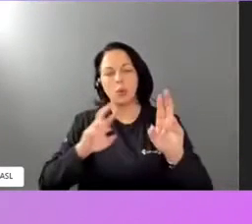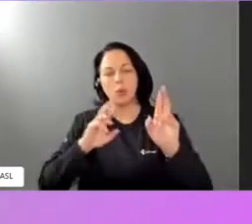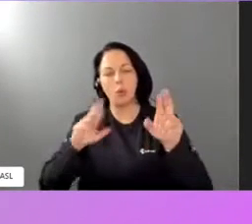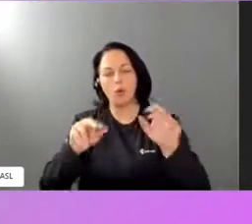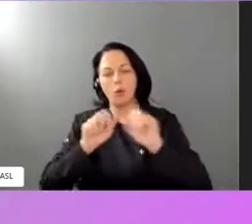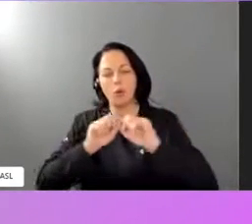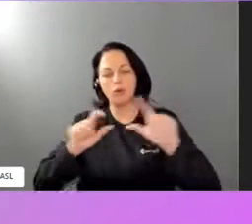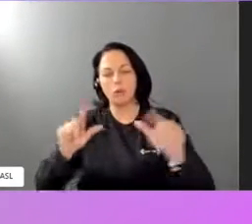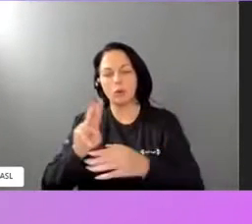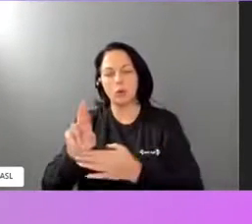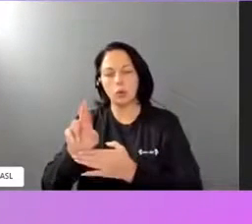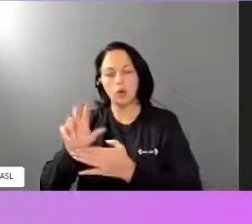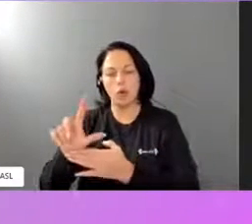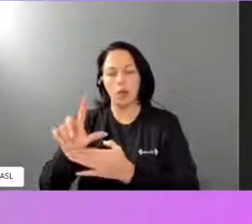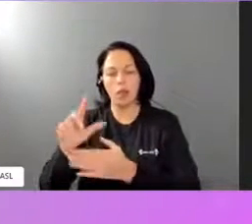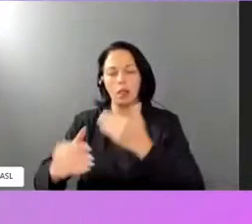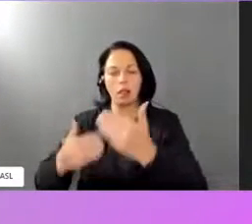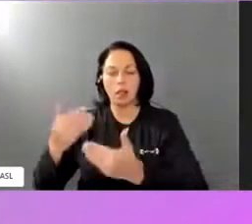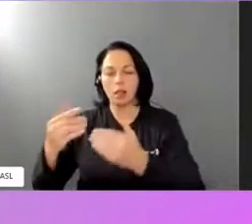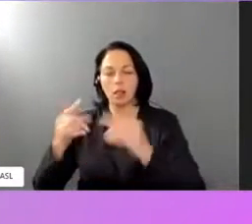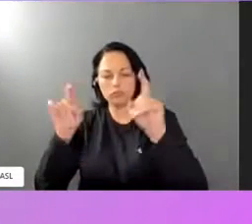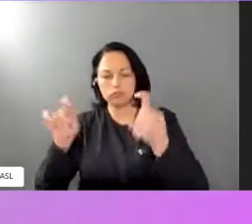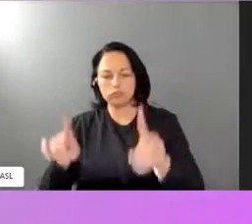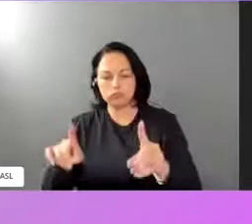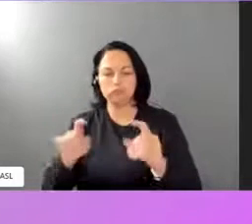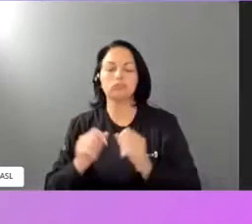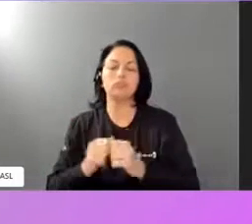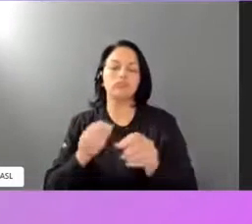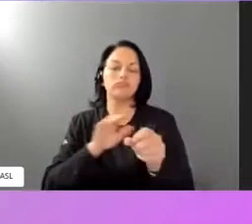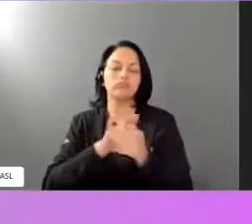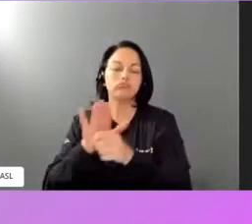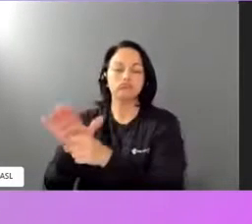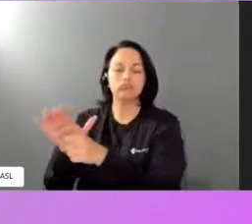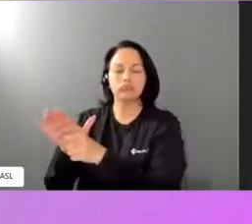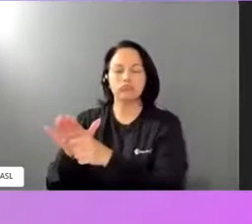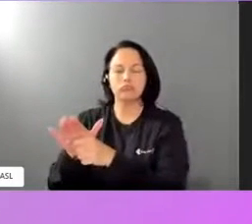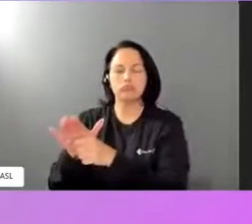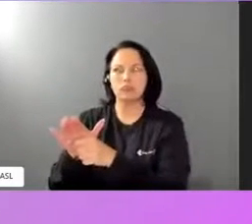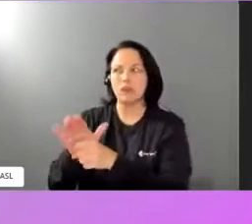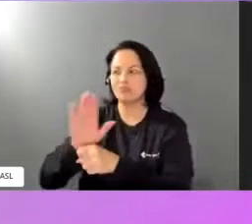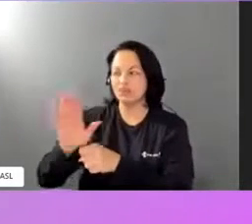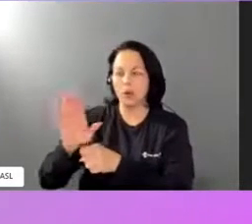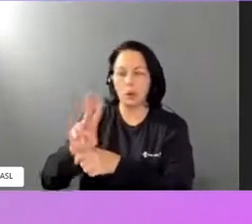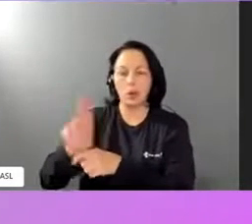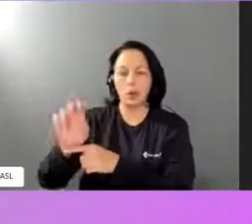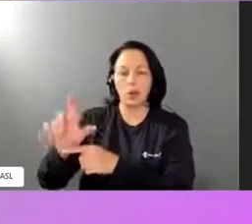systems for reporting our system of analysis by reporting all their URL